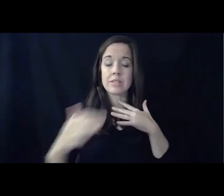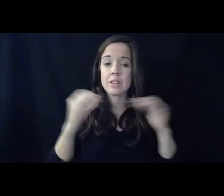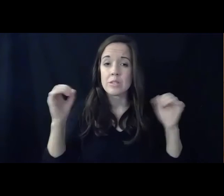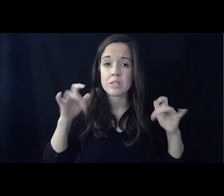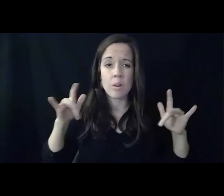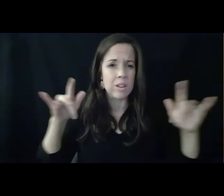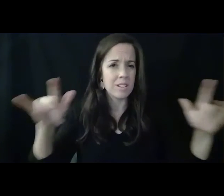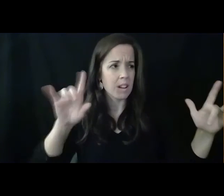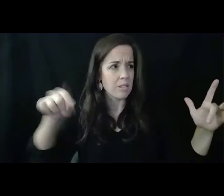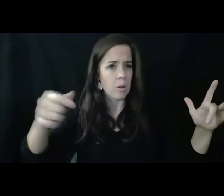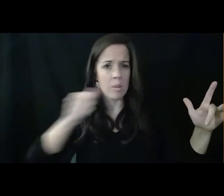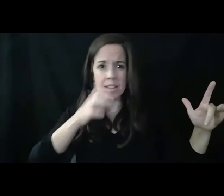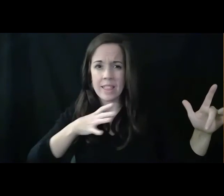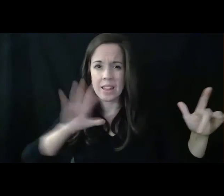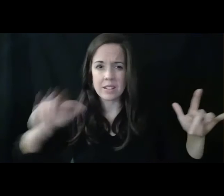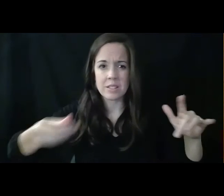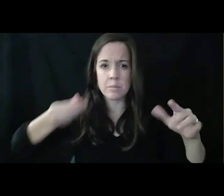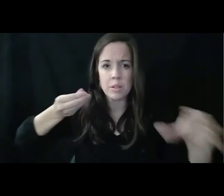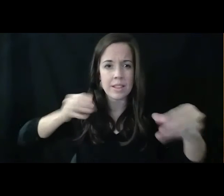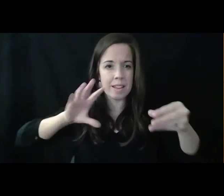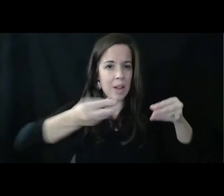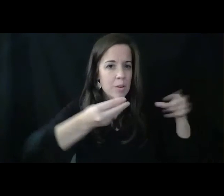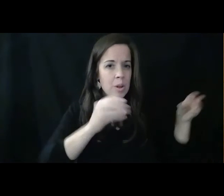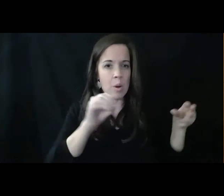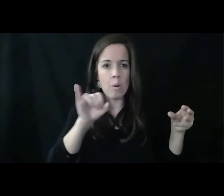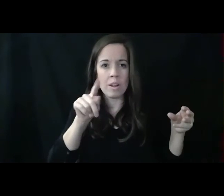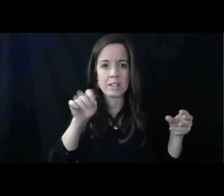pulling oysters from the rock. Kaleidoscope of faces